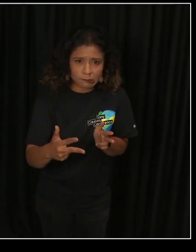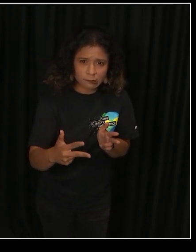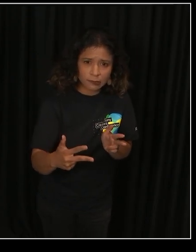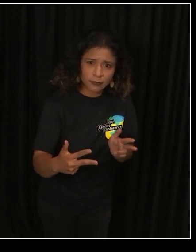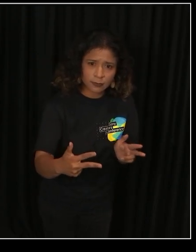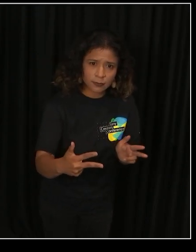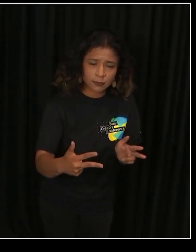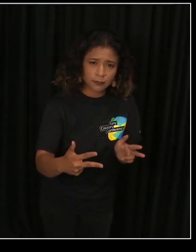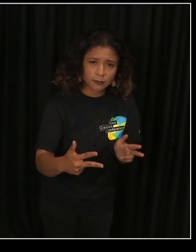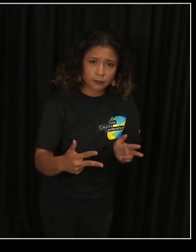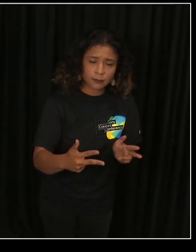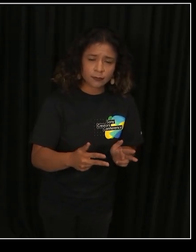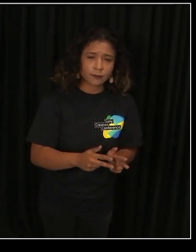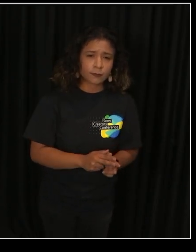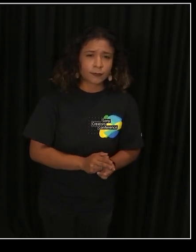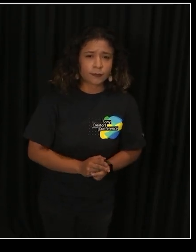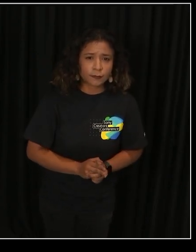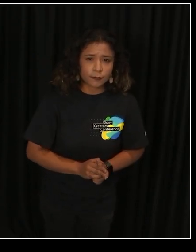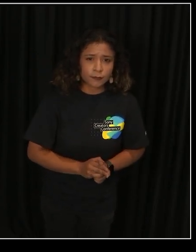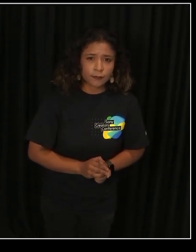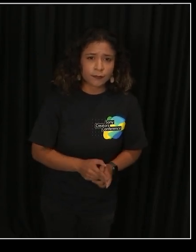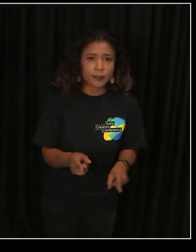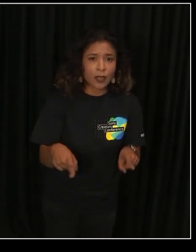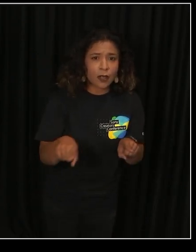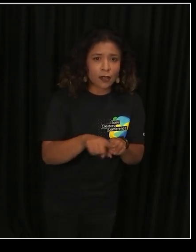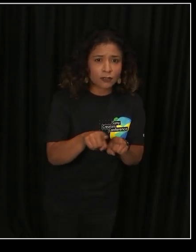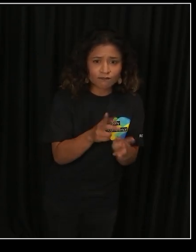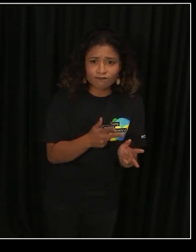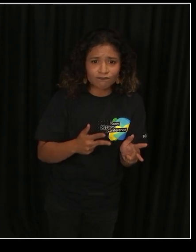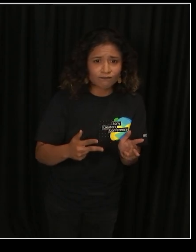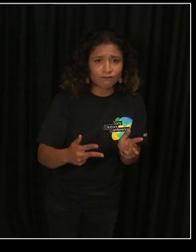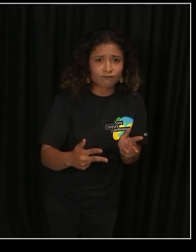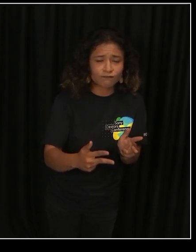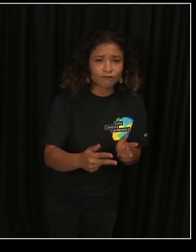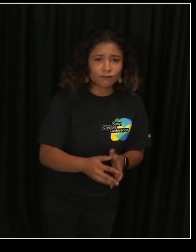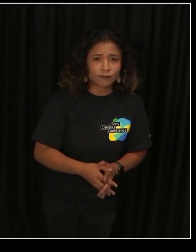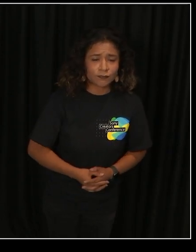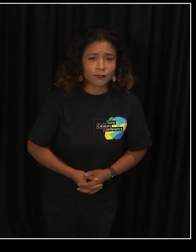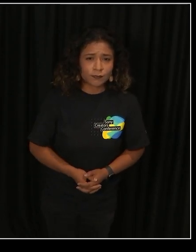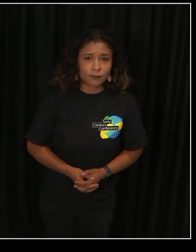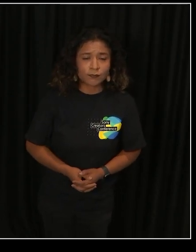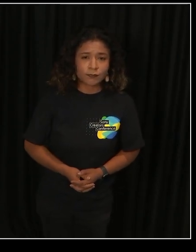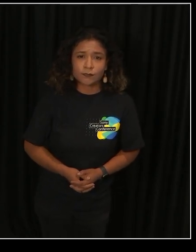ahead of Violette, Takemi Miyazono also making ground. He's up into P6 as they come down the bottom of the hill,